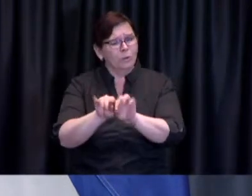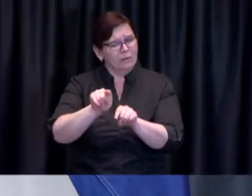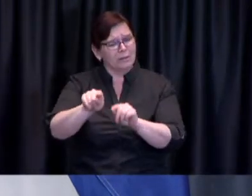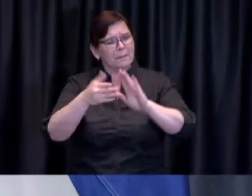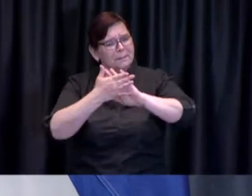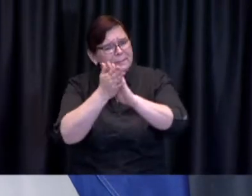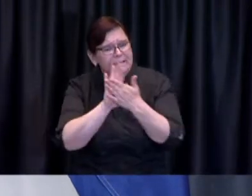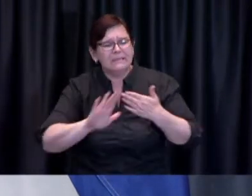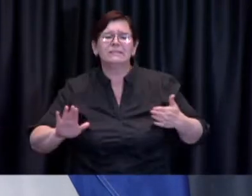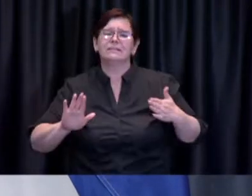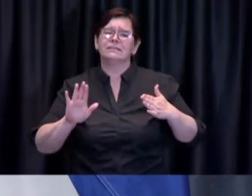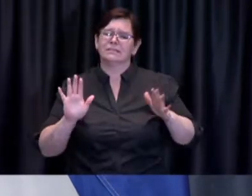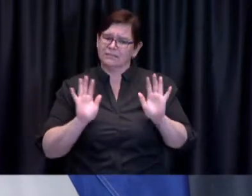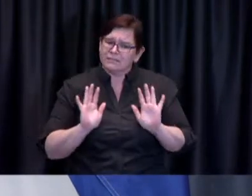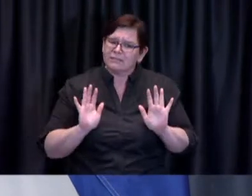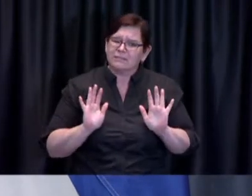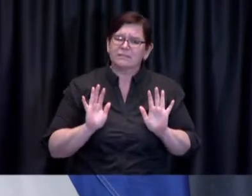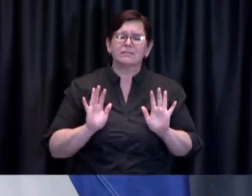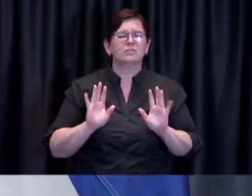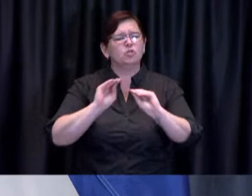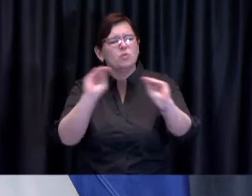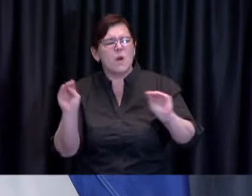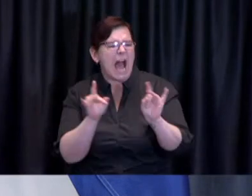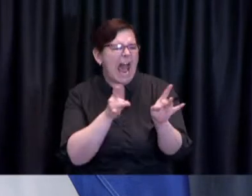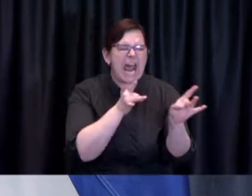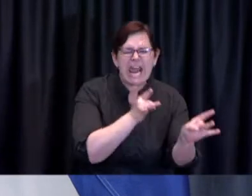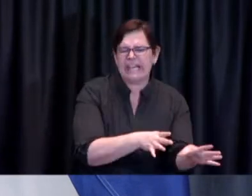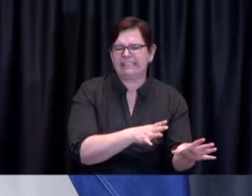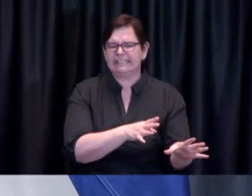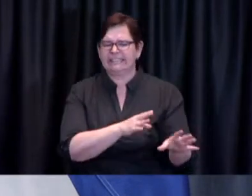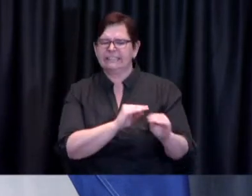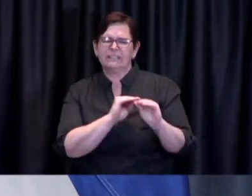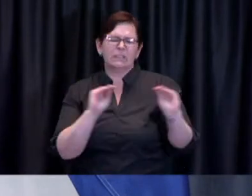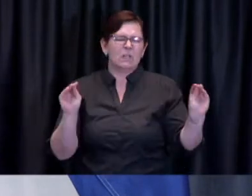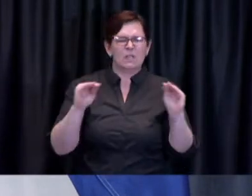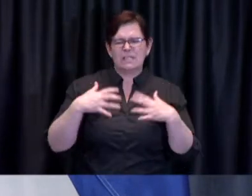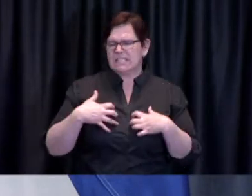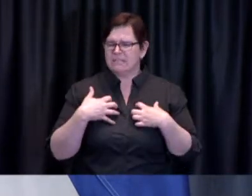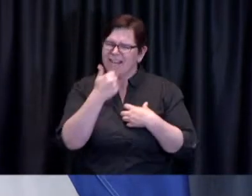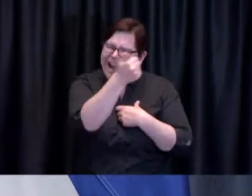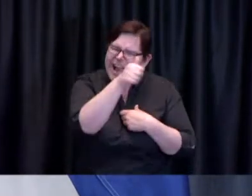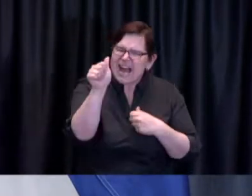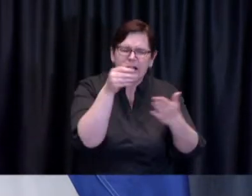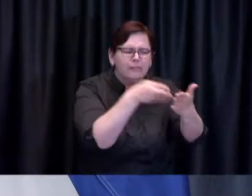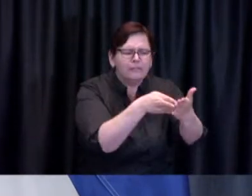any acts of hatred against any community i wanted to say this today to send a clear message ahead